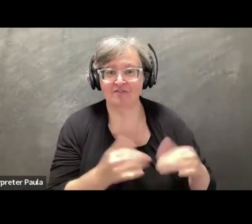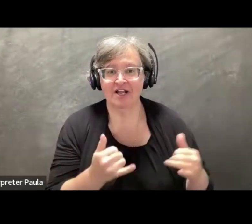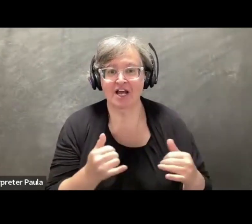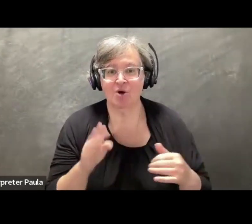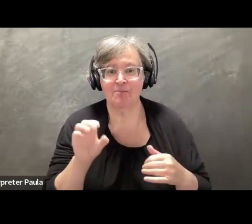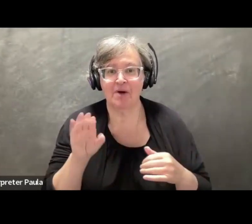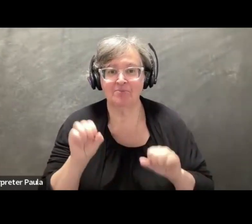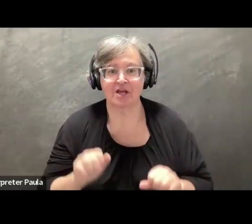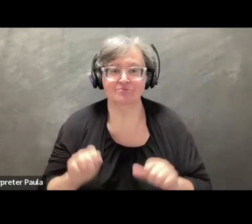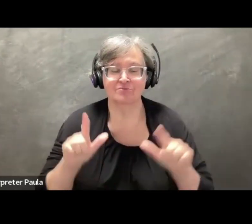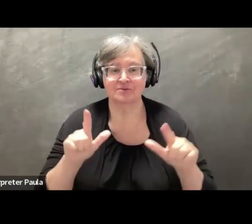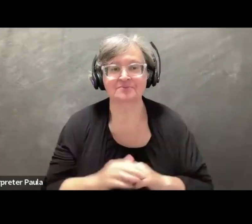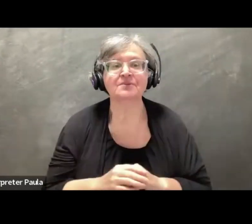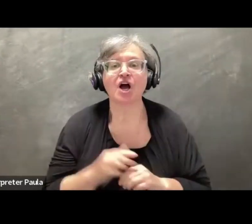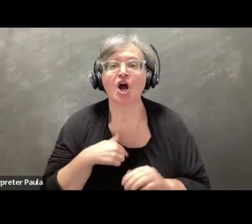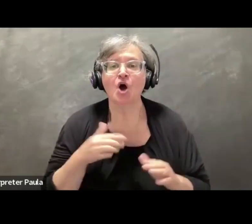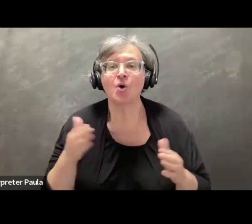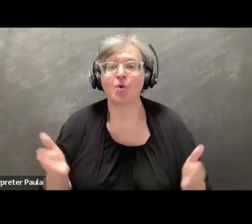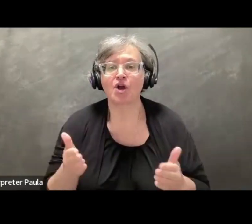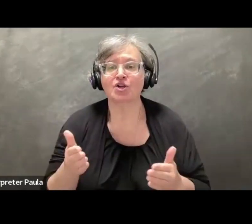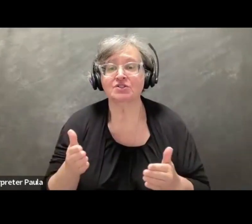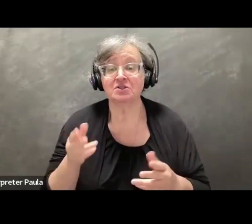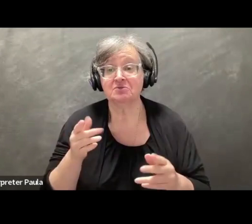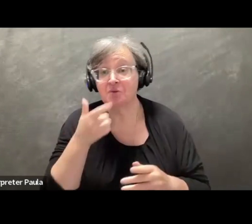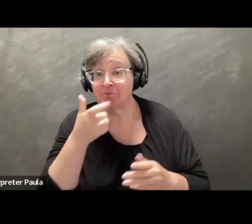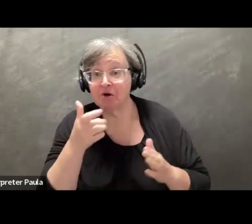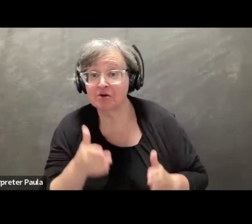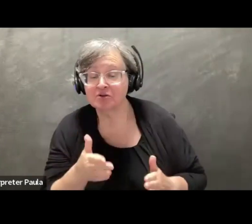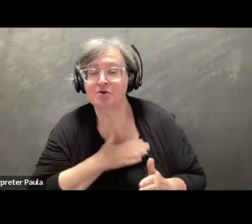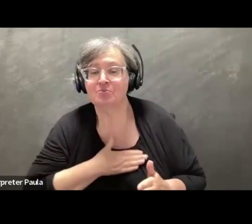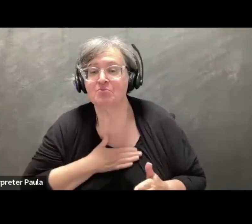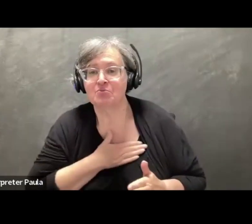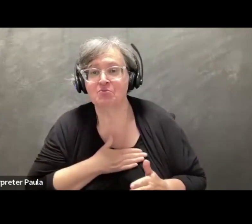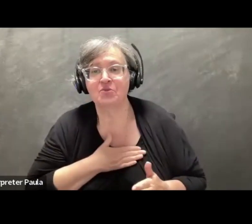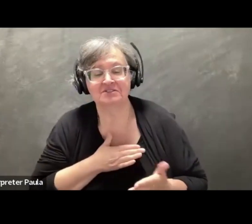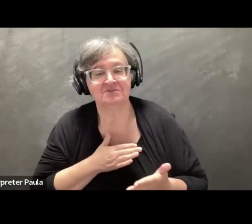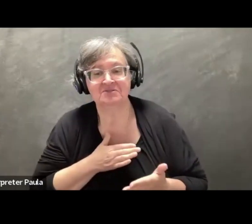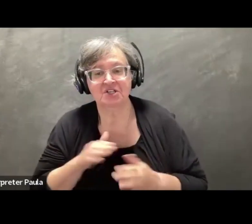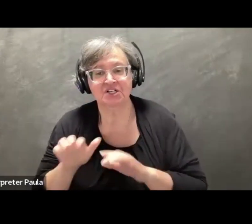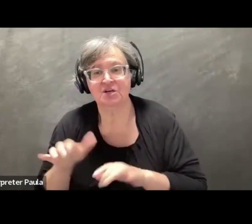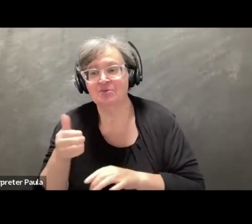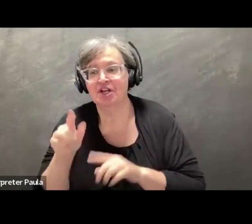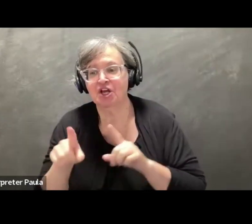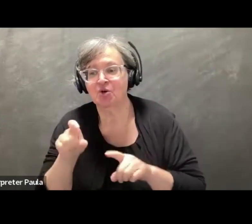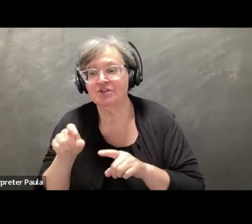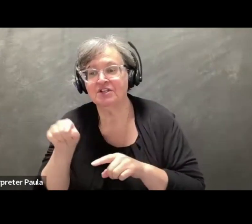to again, encourage the audience members to please feel free to put any questions in chat throughout today's webinar, and